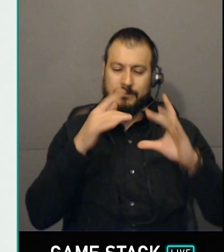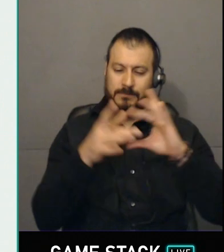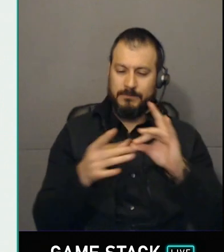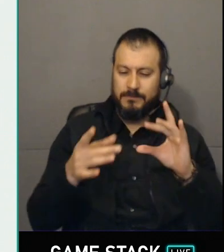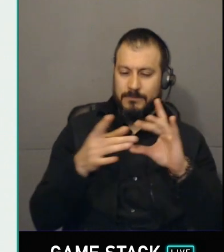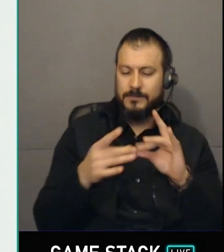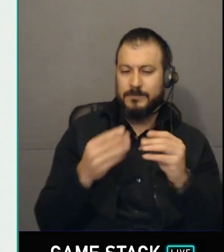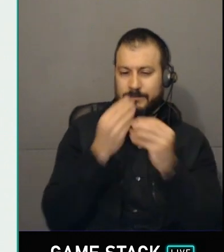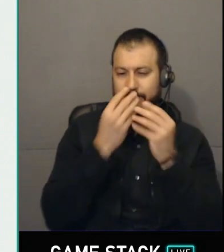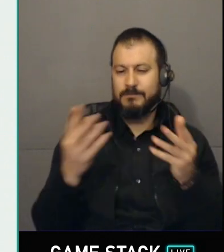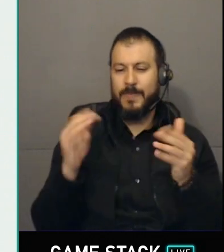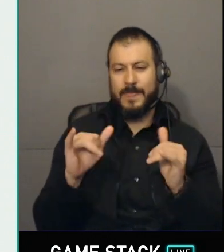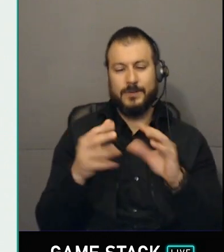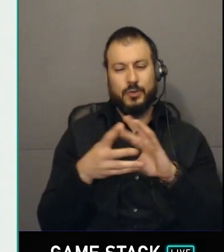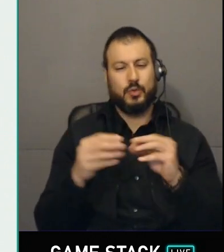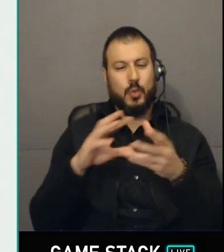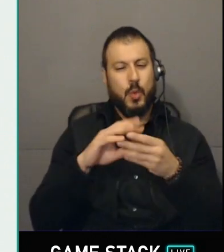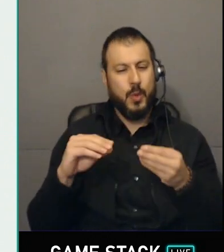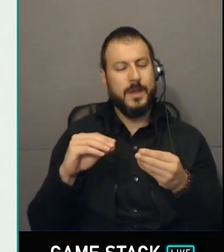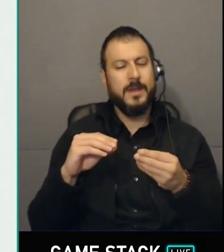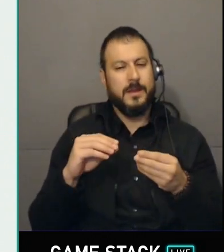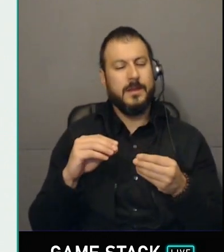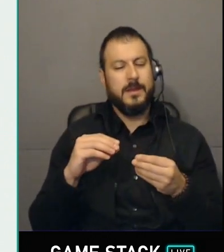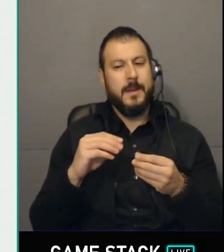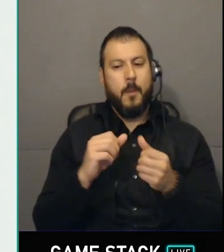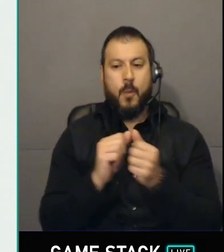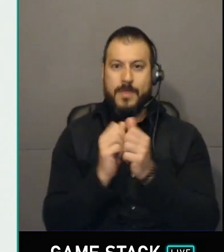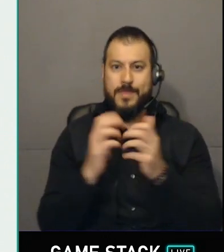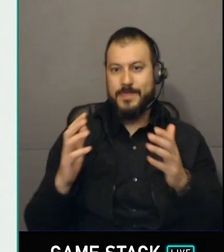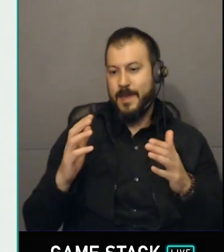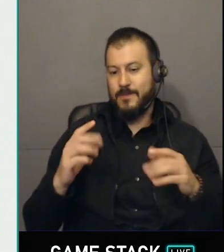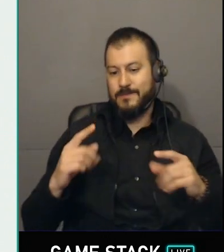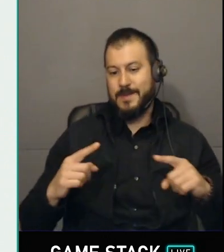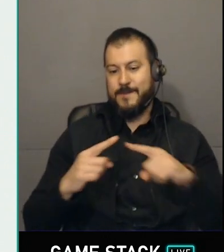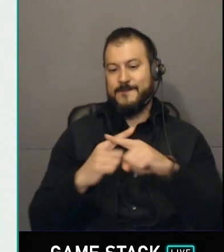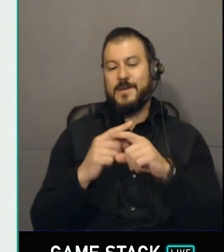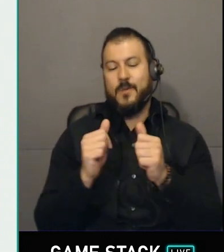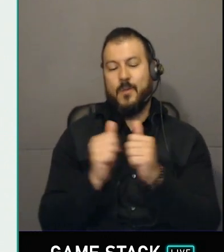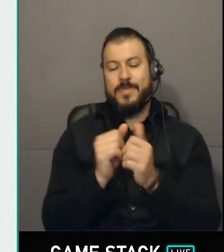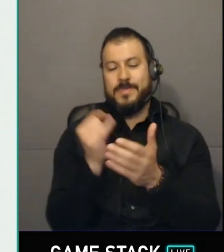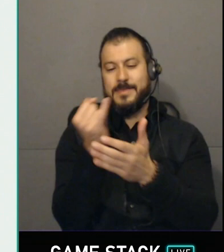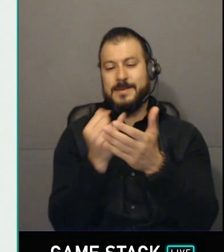without special casing and interfering with the design intent,